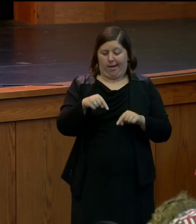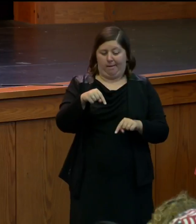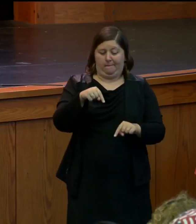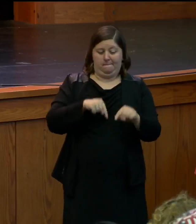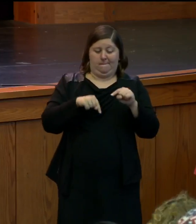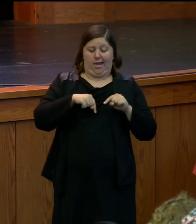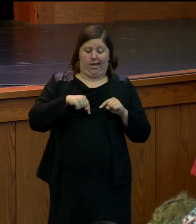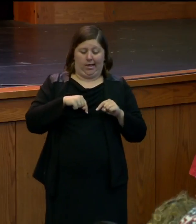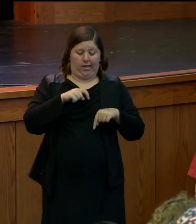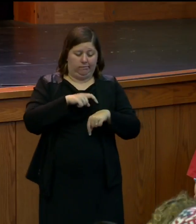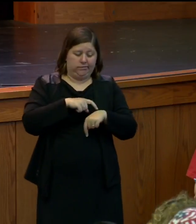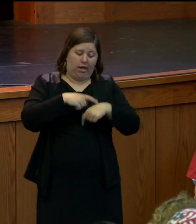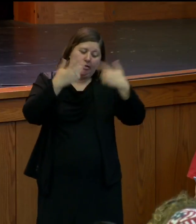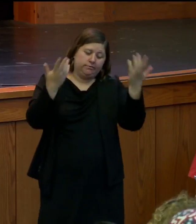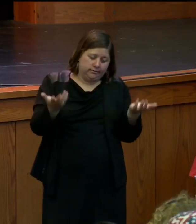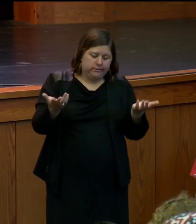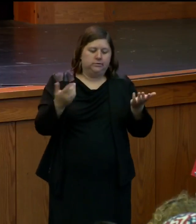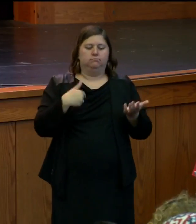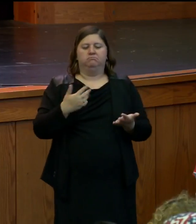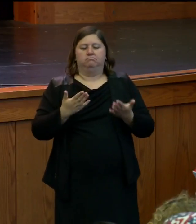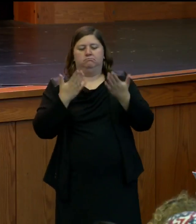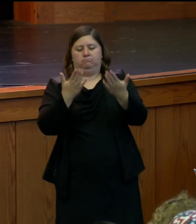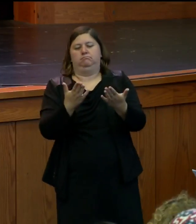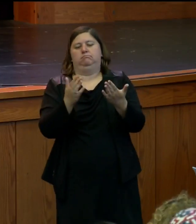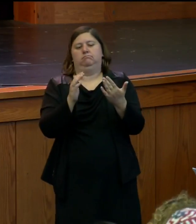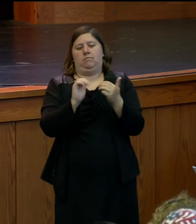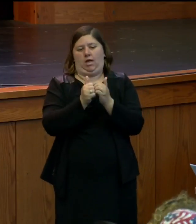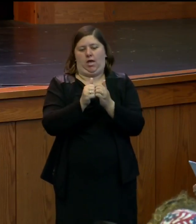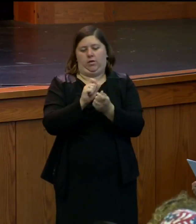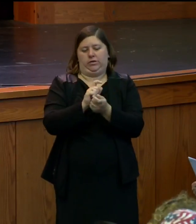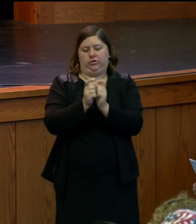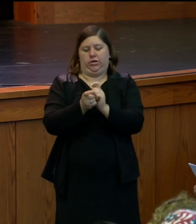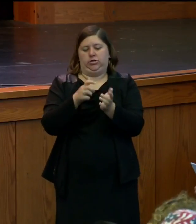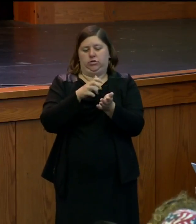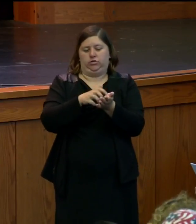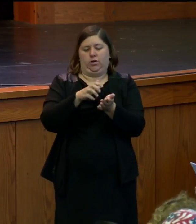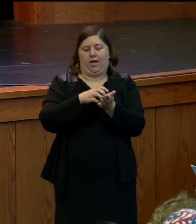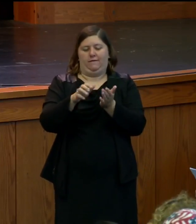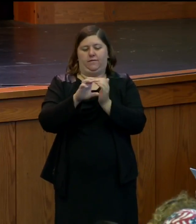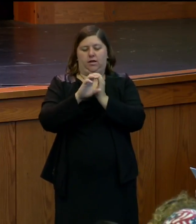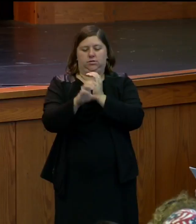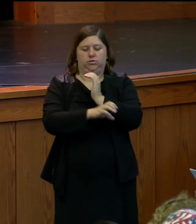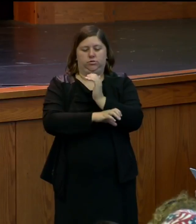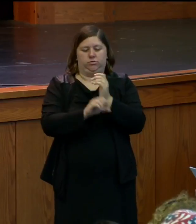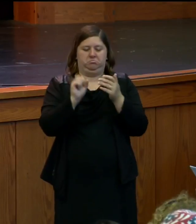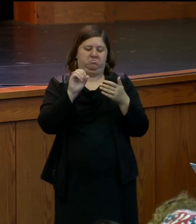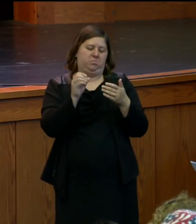HAVE SUGGESTIONS FOR CHANGES IN THE DRAFT CONSTITUTION. HERE ARE JUST A FEW.